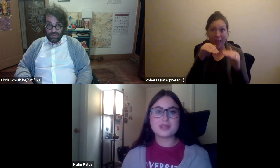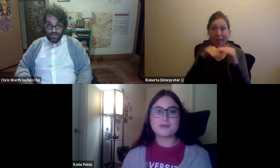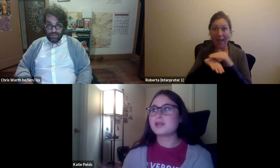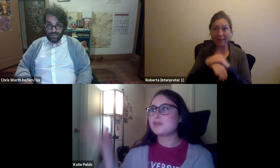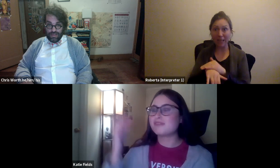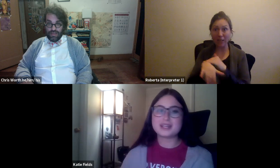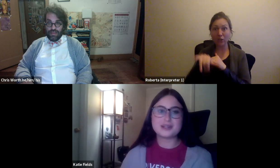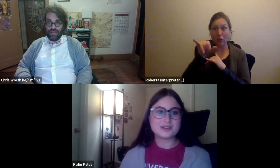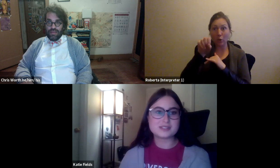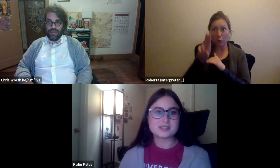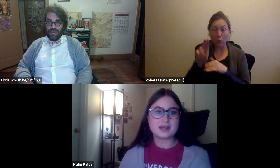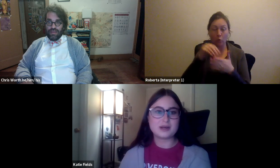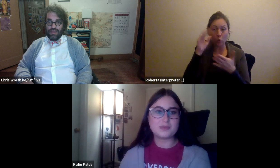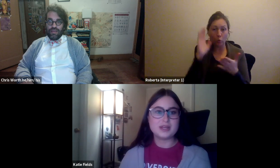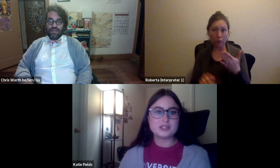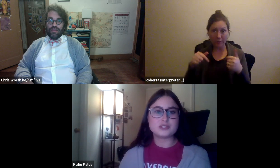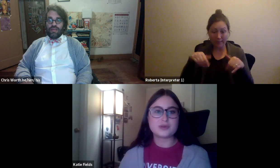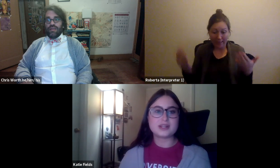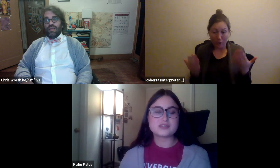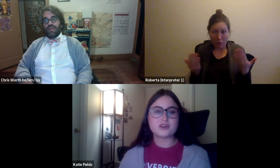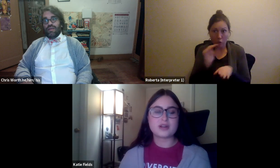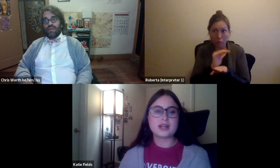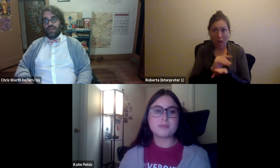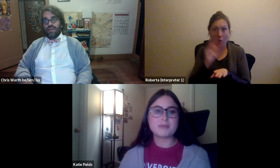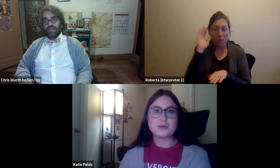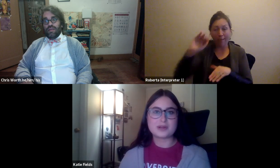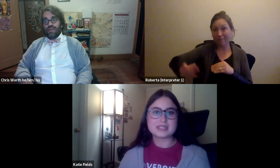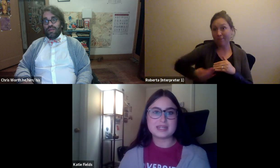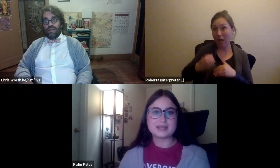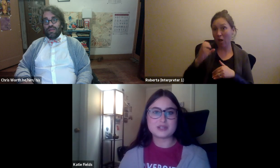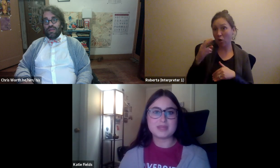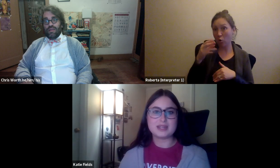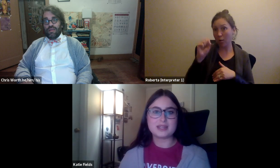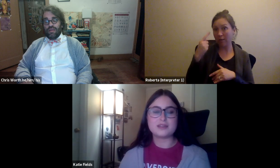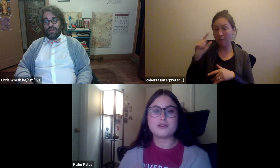We're going to be inviting Chris to join us for an upcoming quarantine catchup meet, with Chris, if